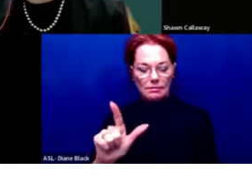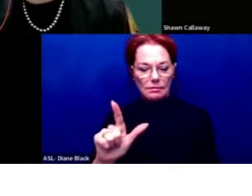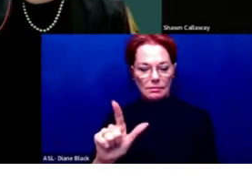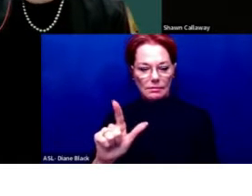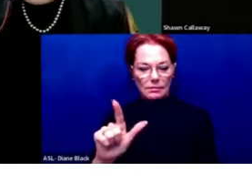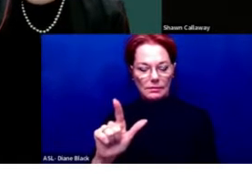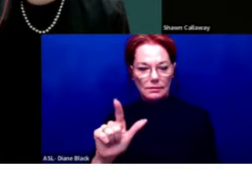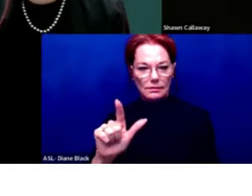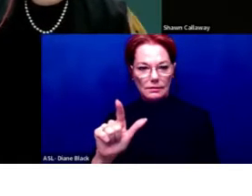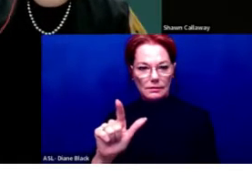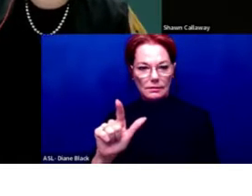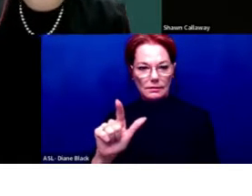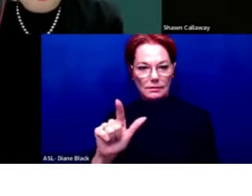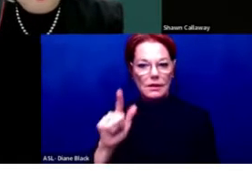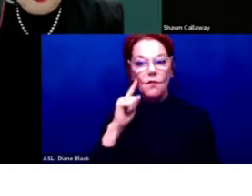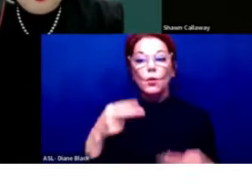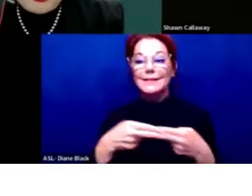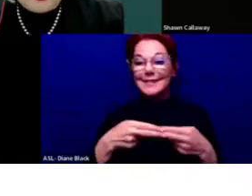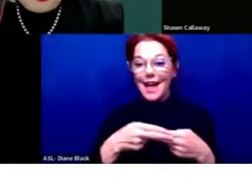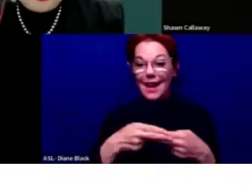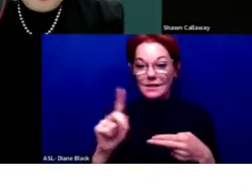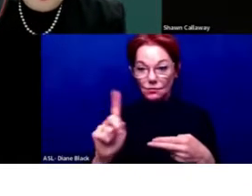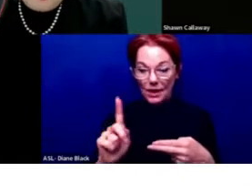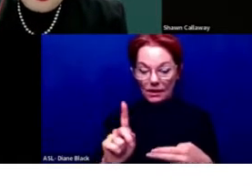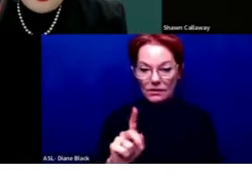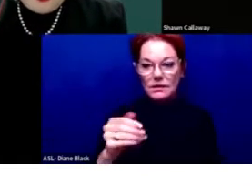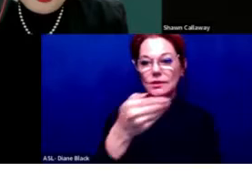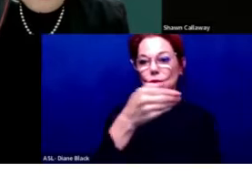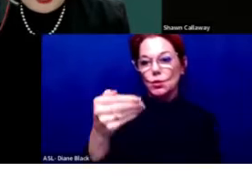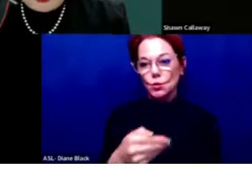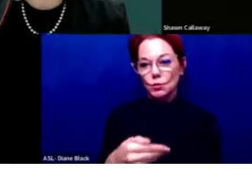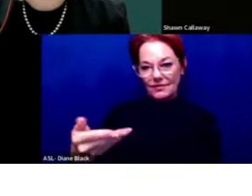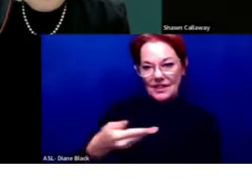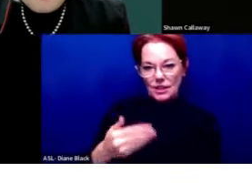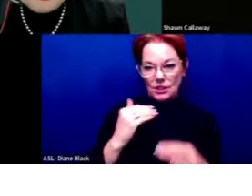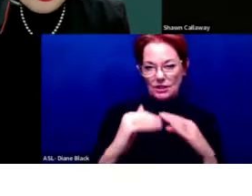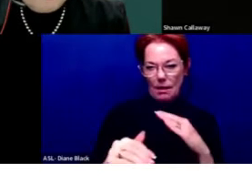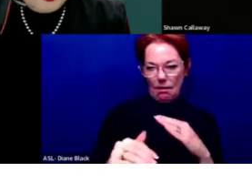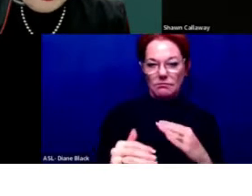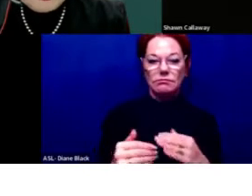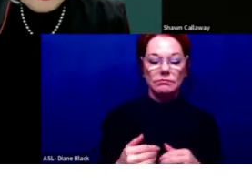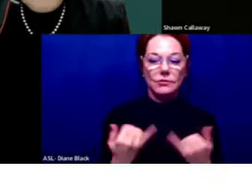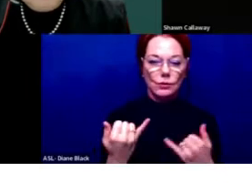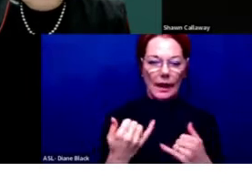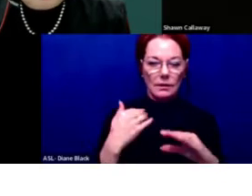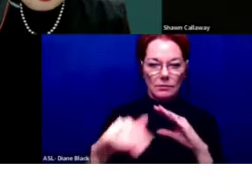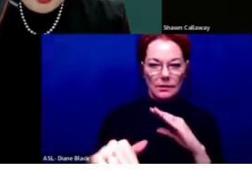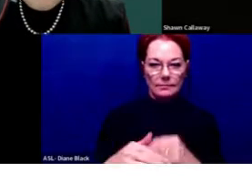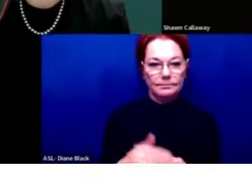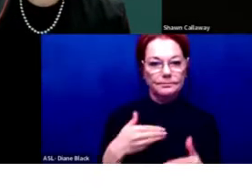to the slides in your zoom invitation email that came today. Next slide please. Before